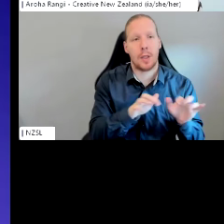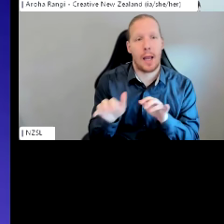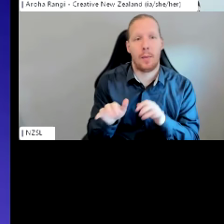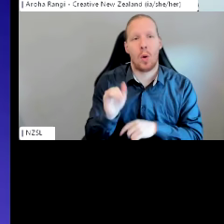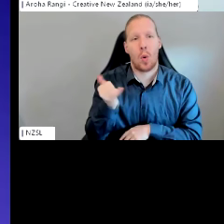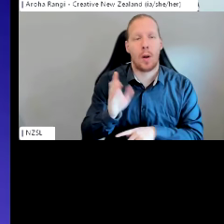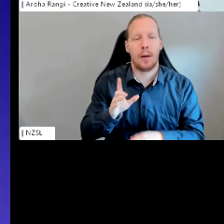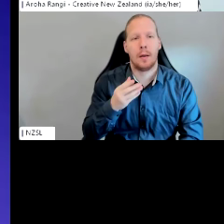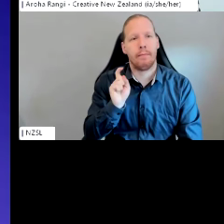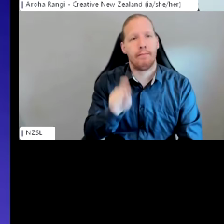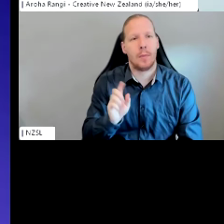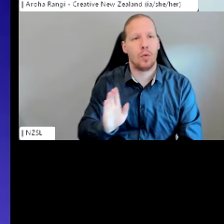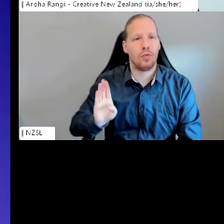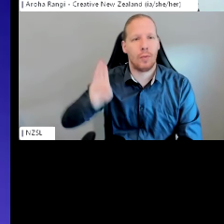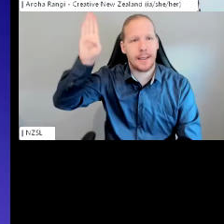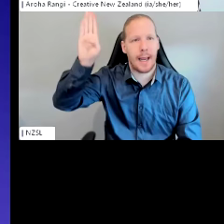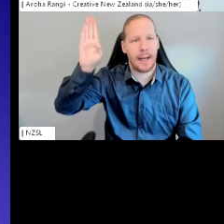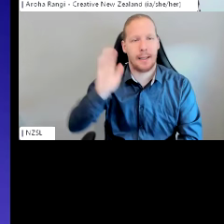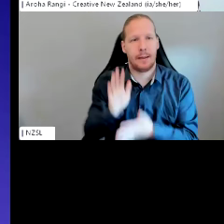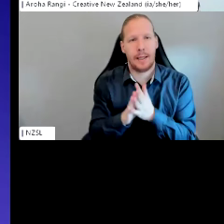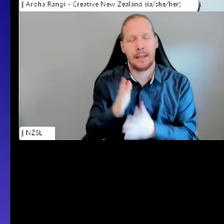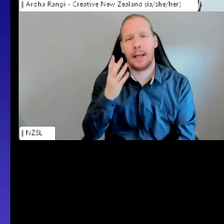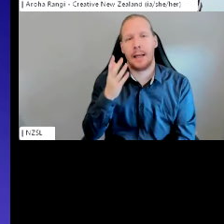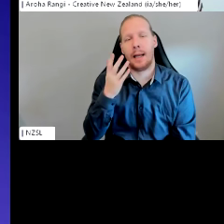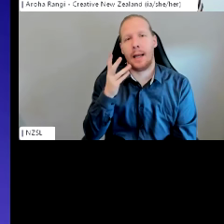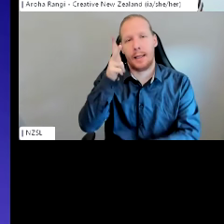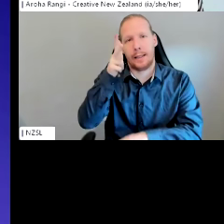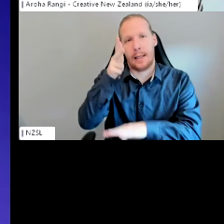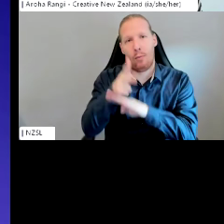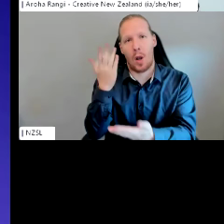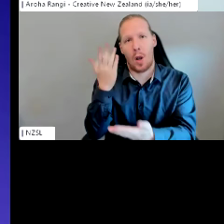can turn on your camera so our NZL interpreters can share your question with us and give you the